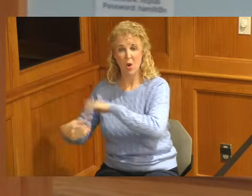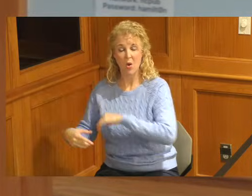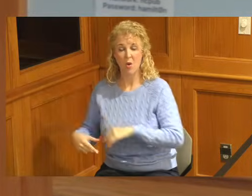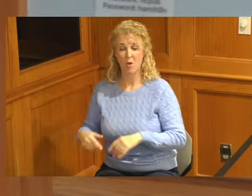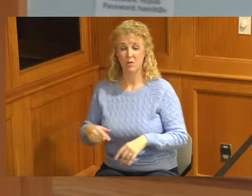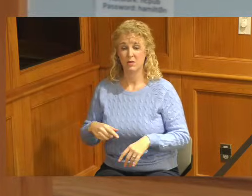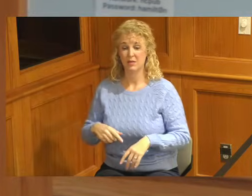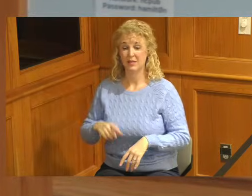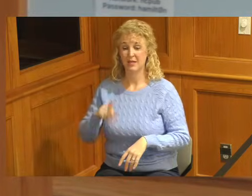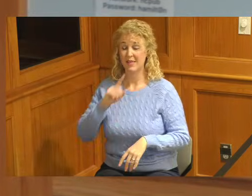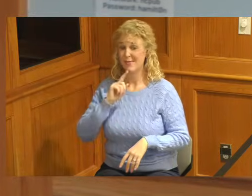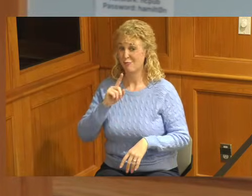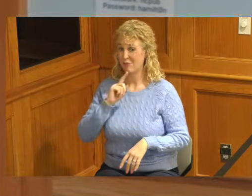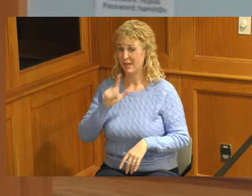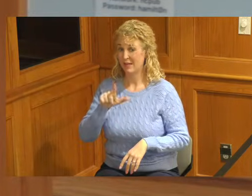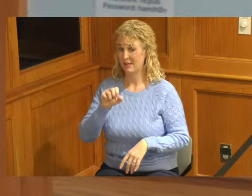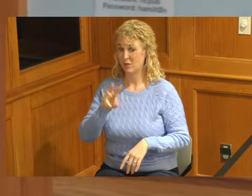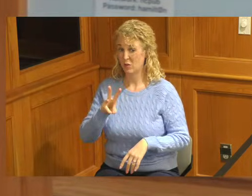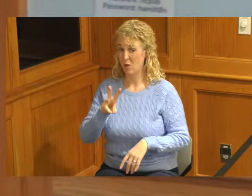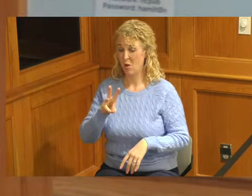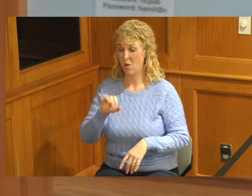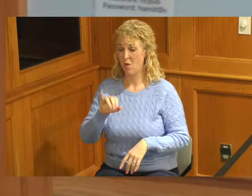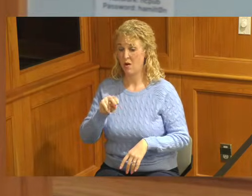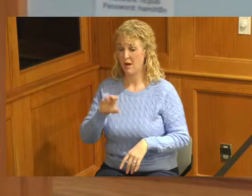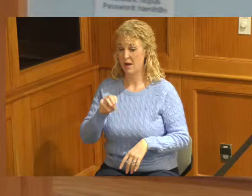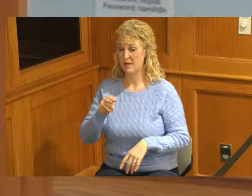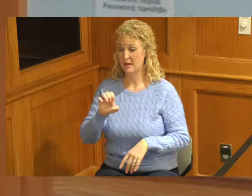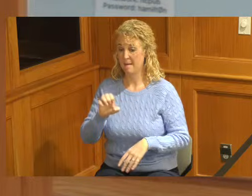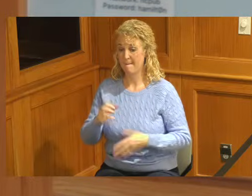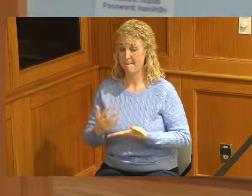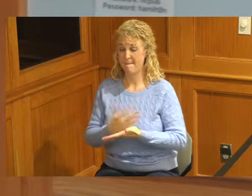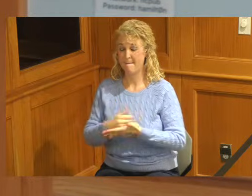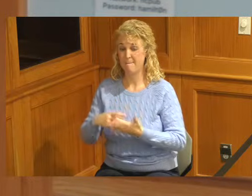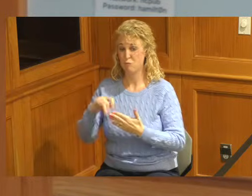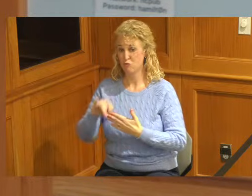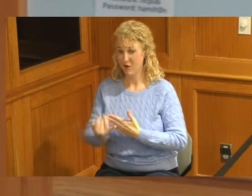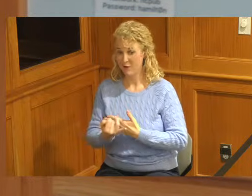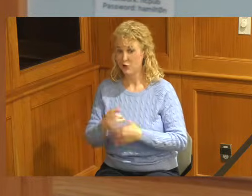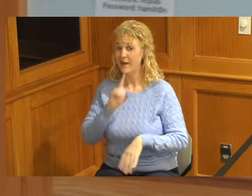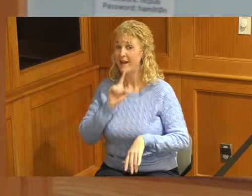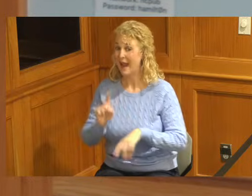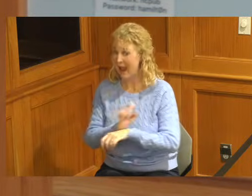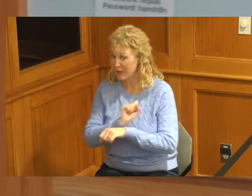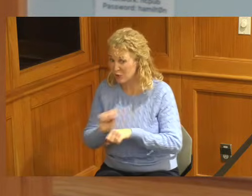is actually a significant amount of investment in a new building that is going to that often